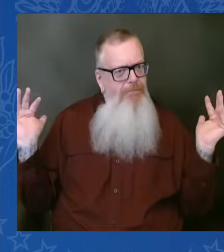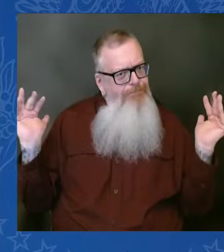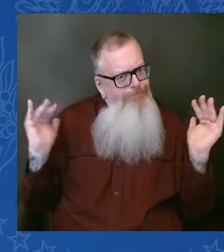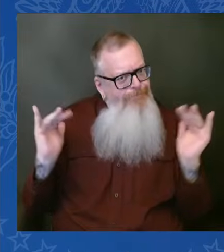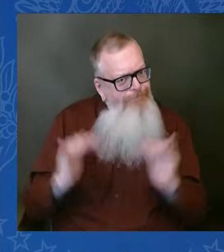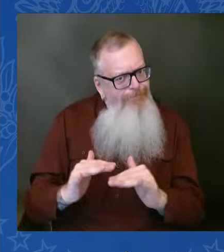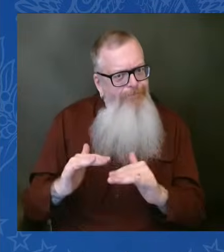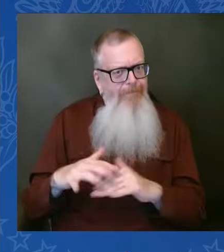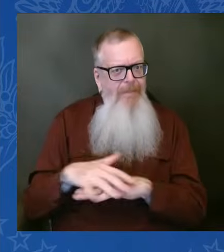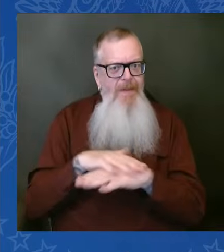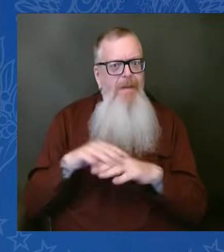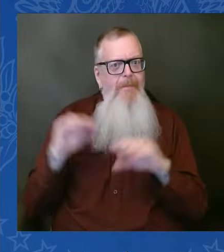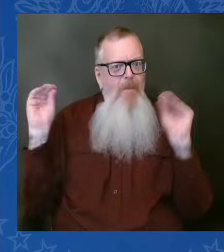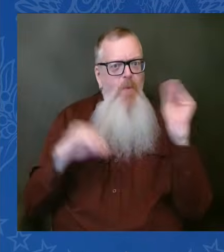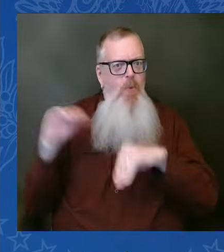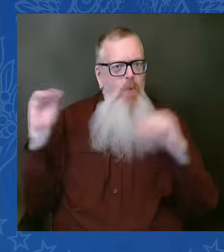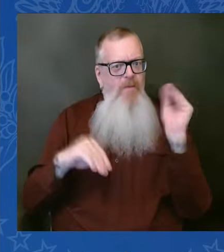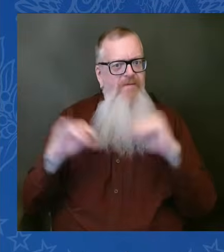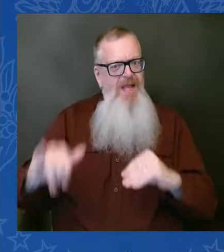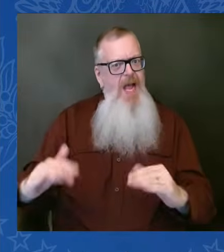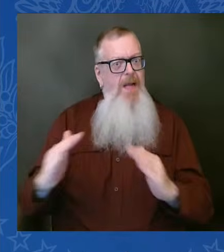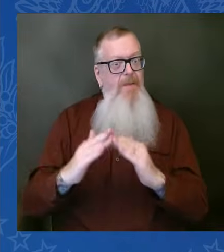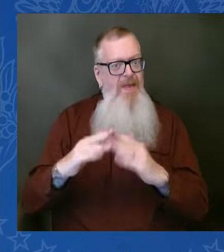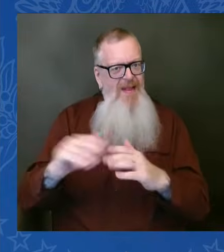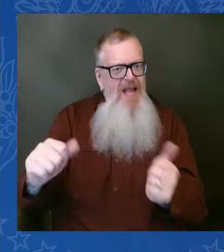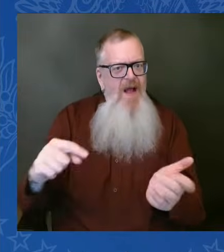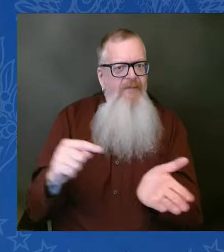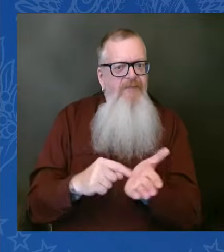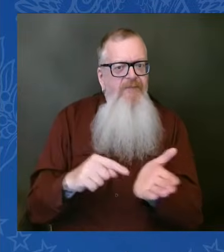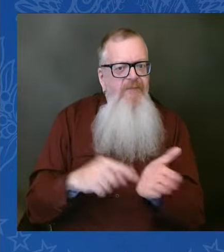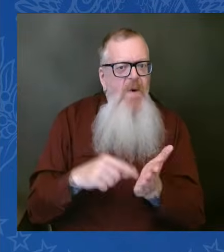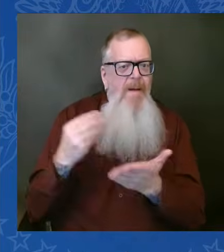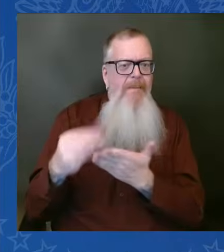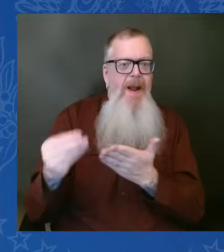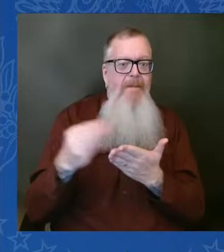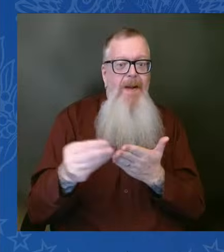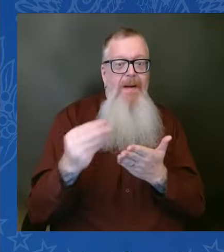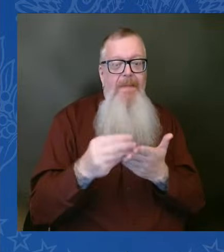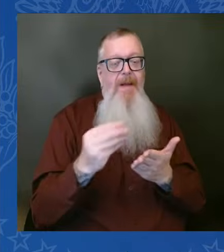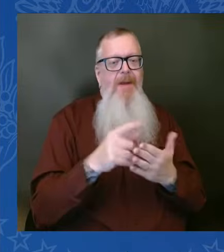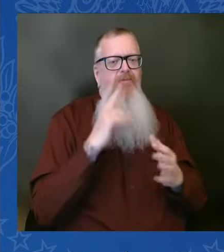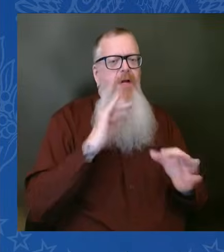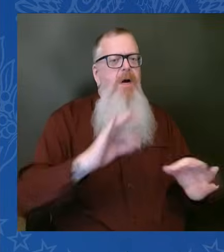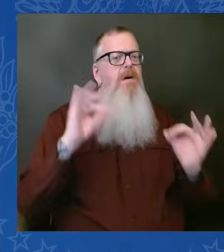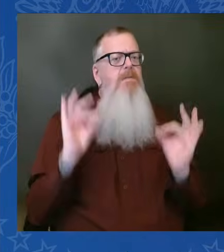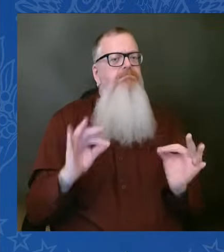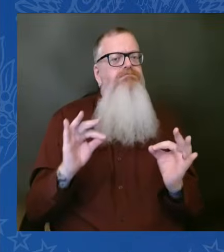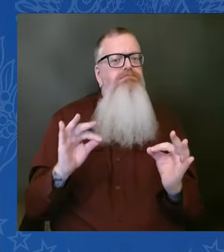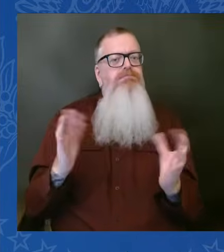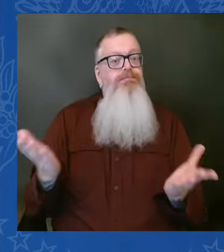In fact -- and we knew in the beginning this wasn’t can- -- going to come to fruition in my campaign -- my -- my administration.